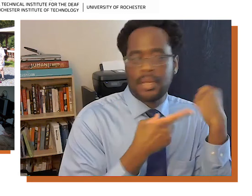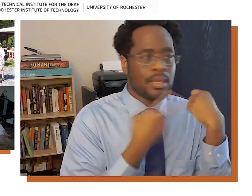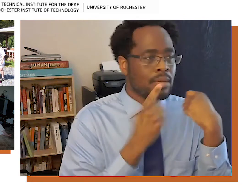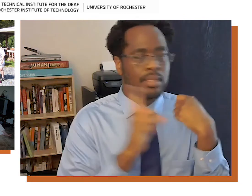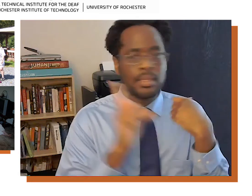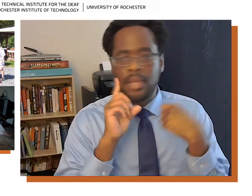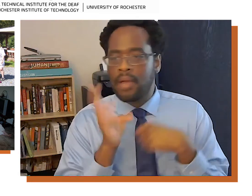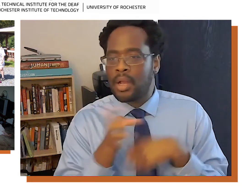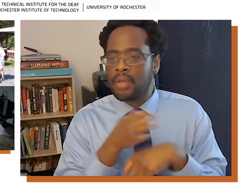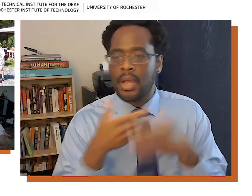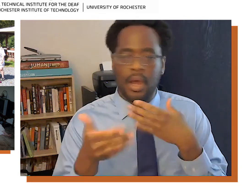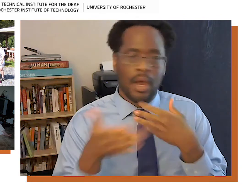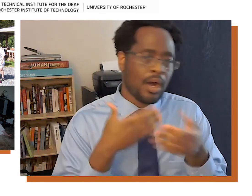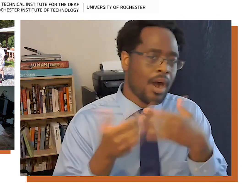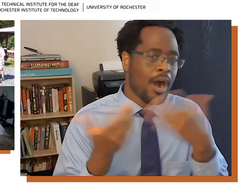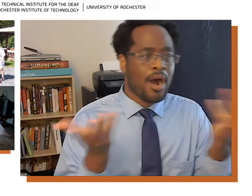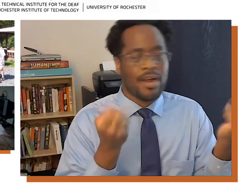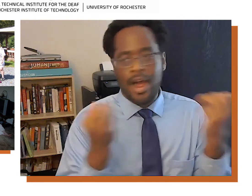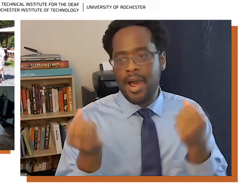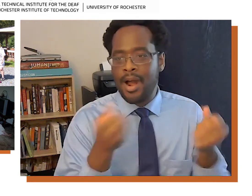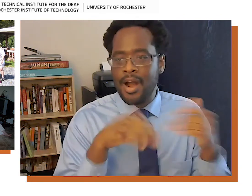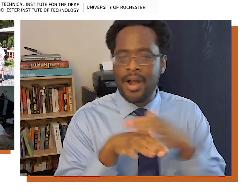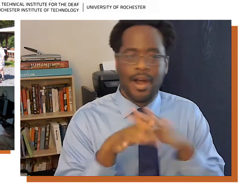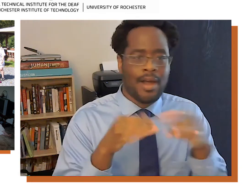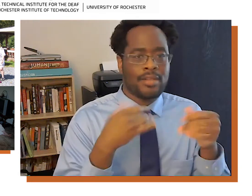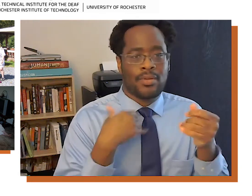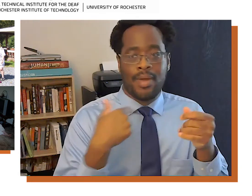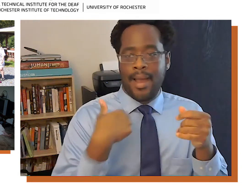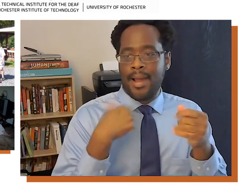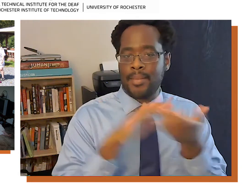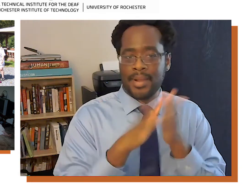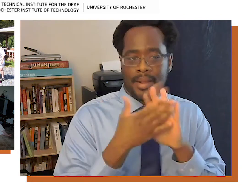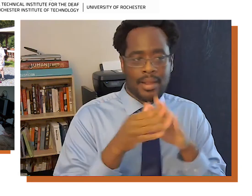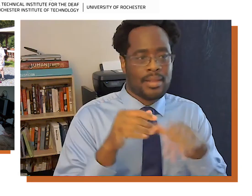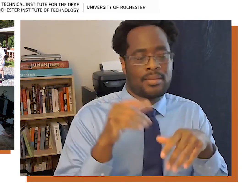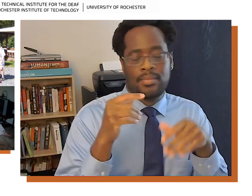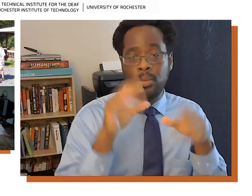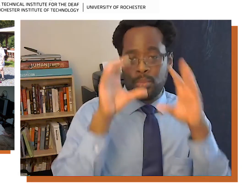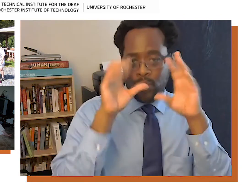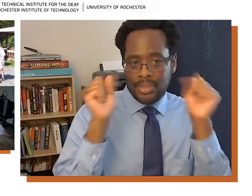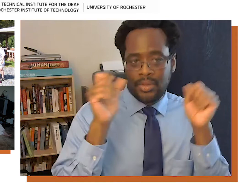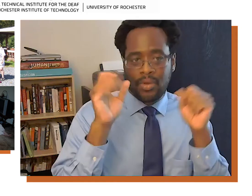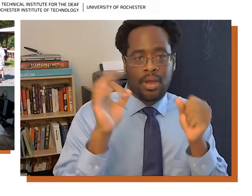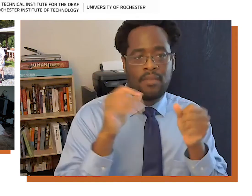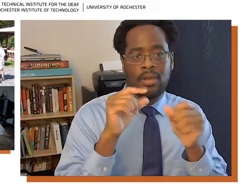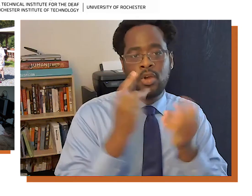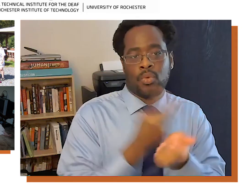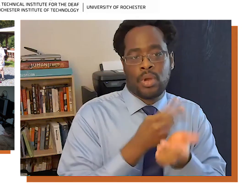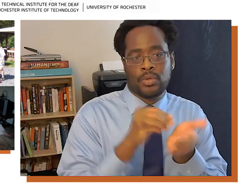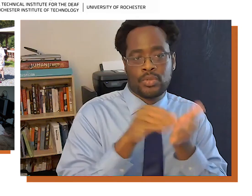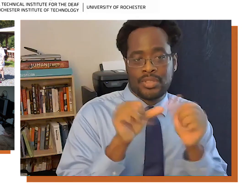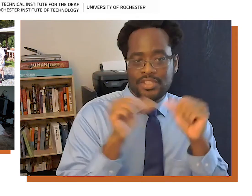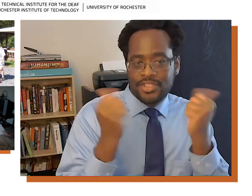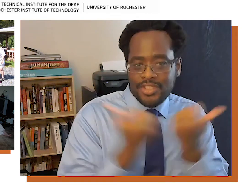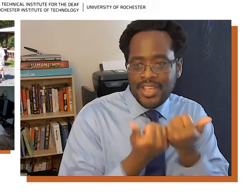with other people who were Deaf and hard-of-hearing. Everyone used sign language. I developed a social life. I became the president of the Graduate Student Association,